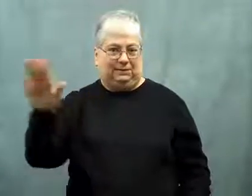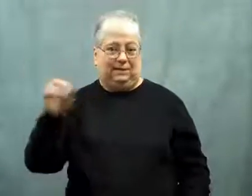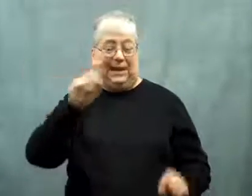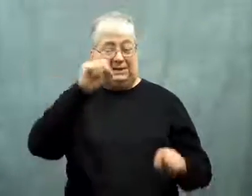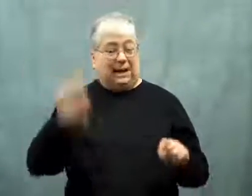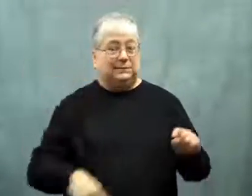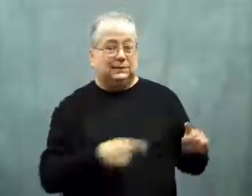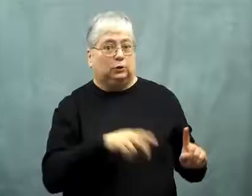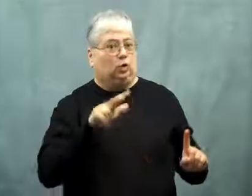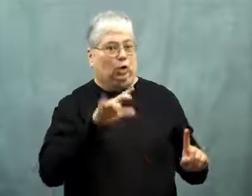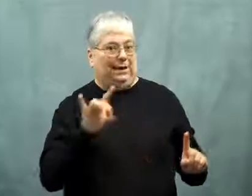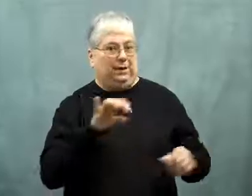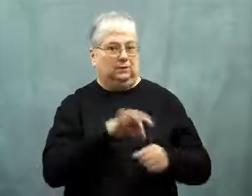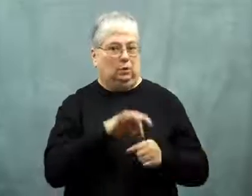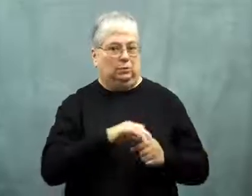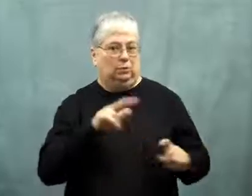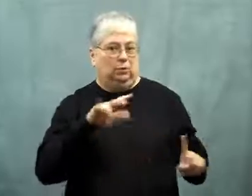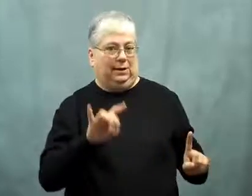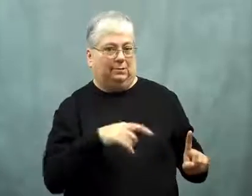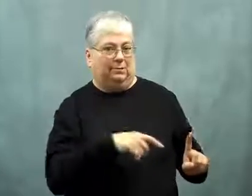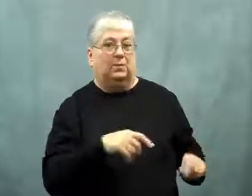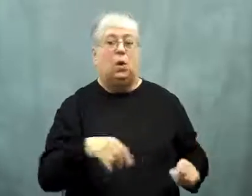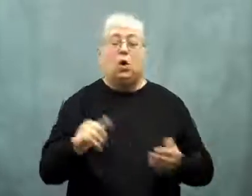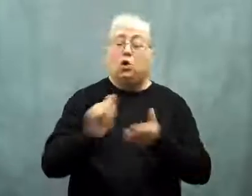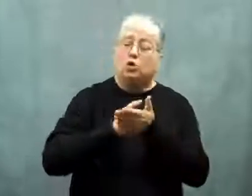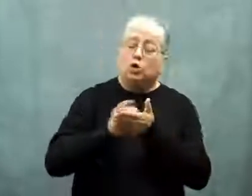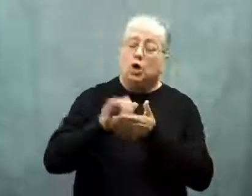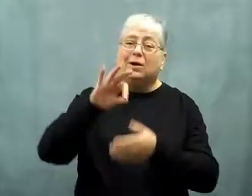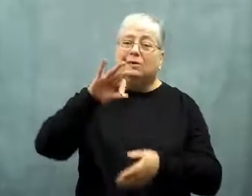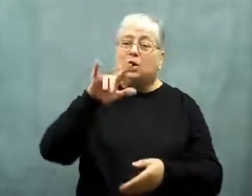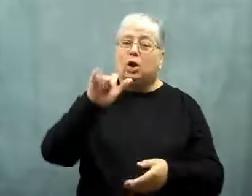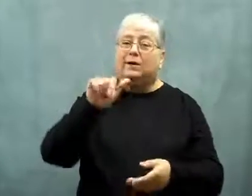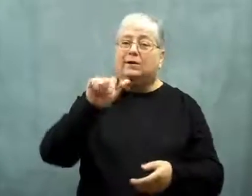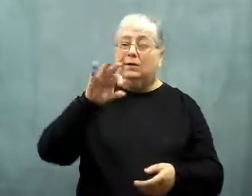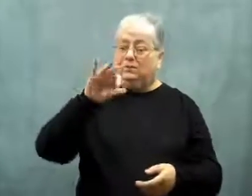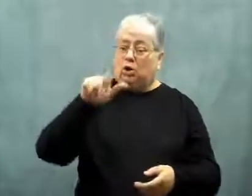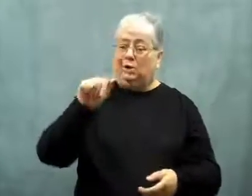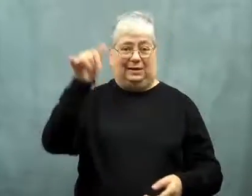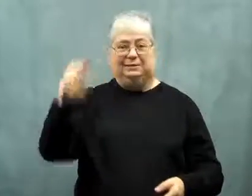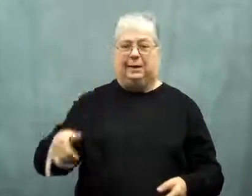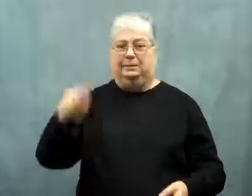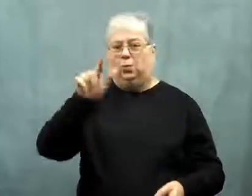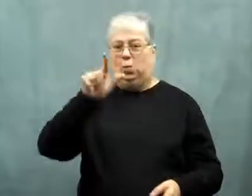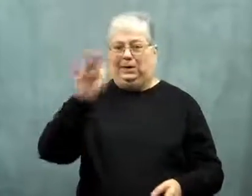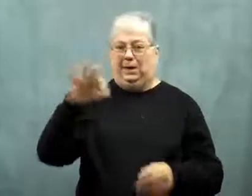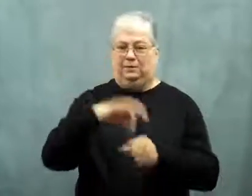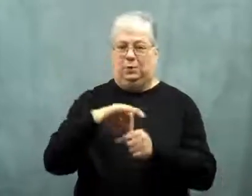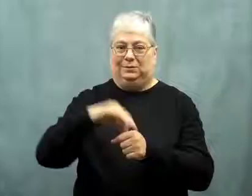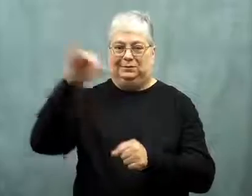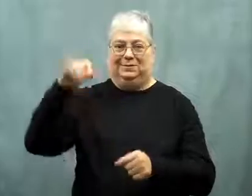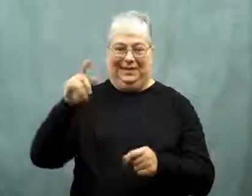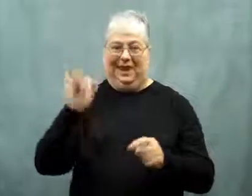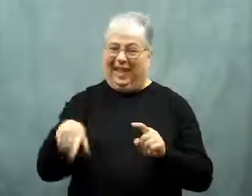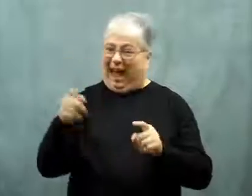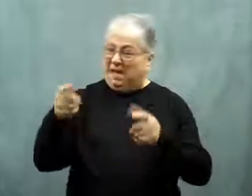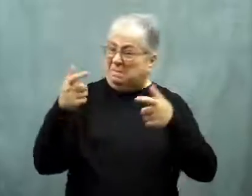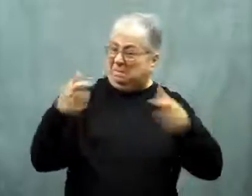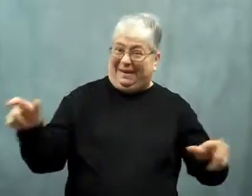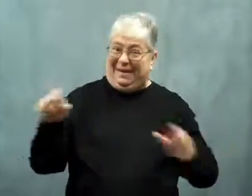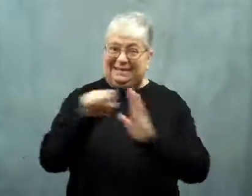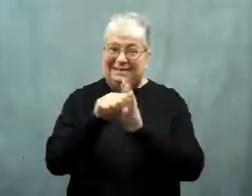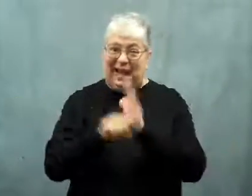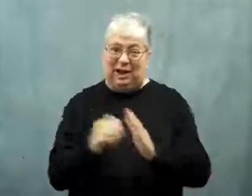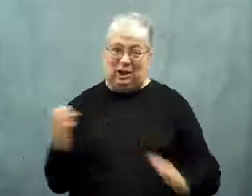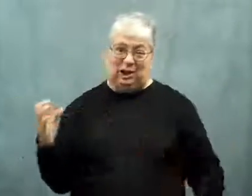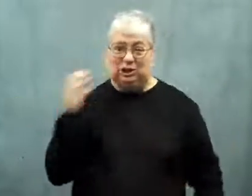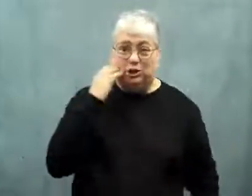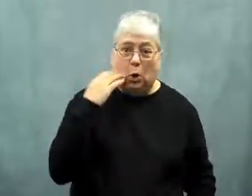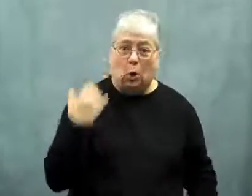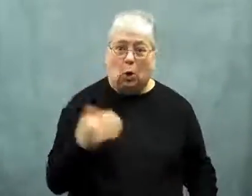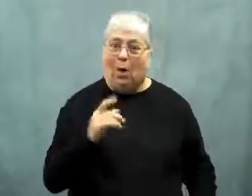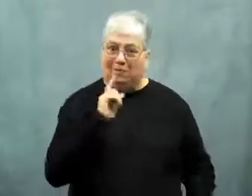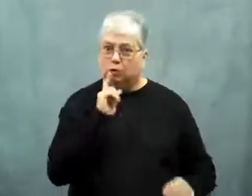Texas has 38 electoral votes. New York and Florida each have 29.